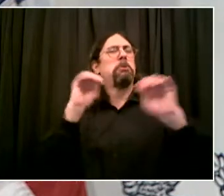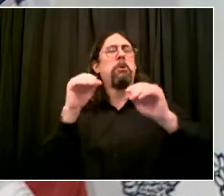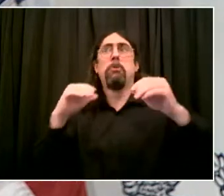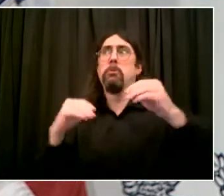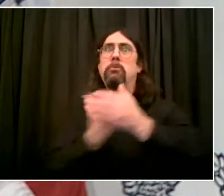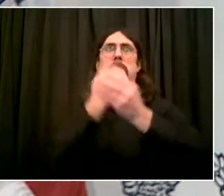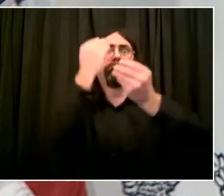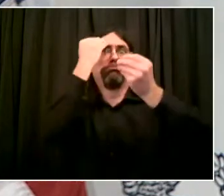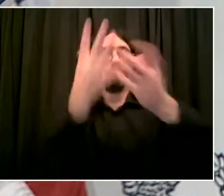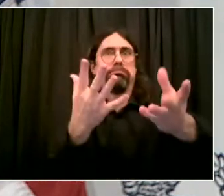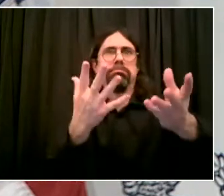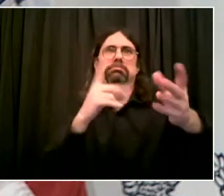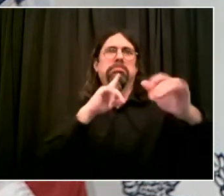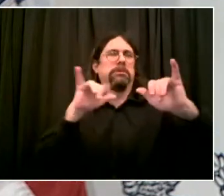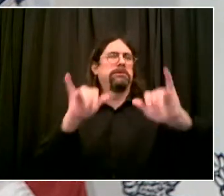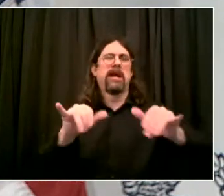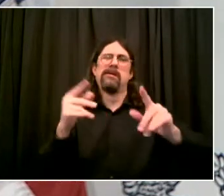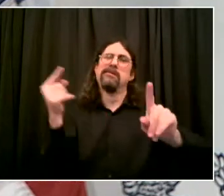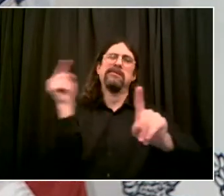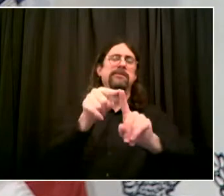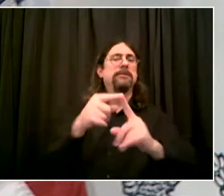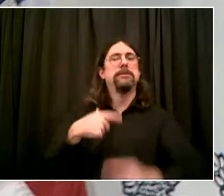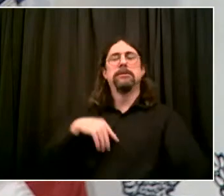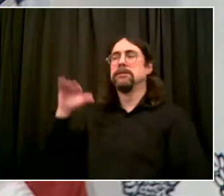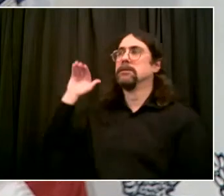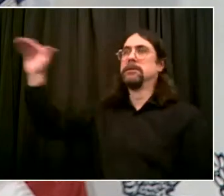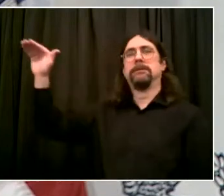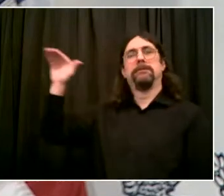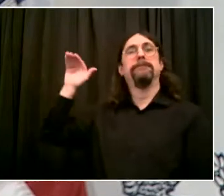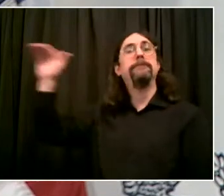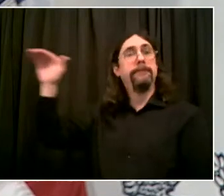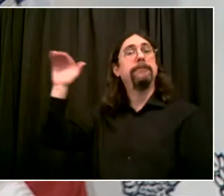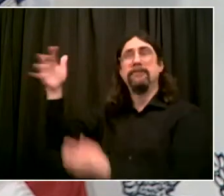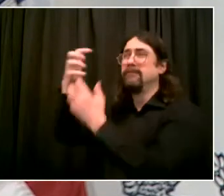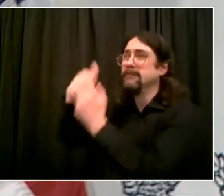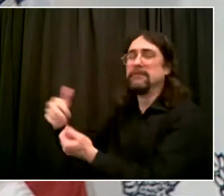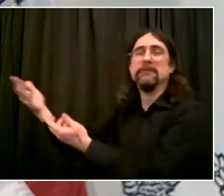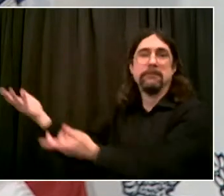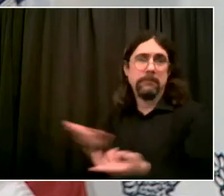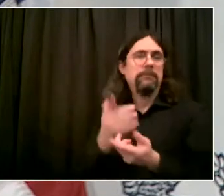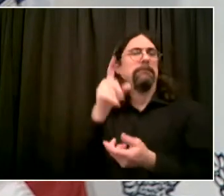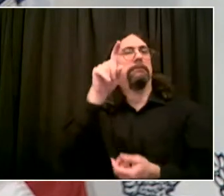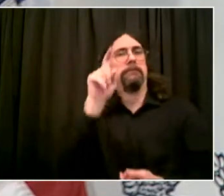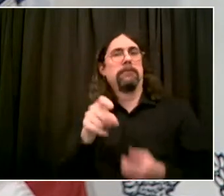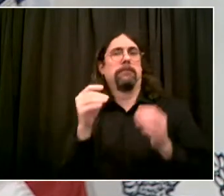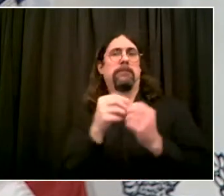THAT WILL FREE UP MORE SUPPLY. ONENEF OTHTHE THINGS I TALKED ABOUT LAST WEEK WAS THTHLOE NG-